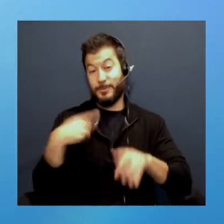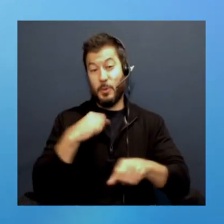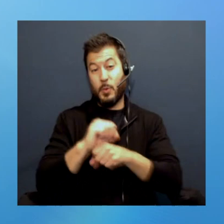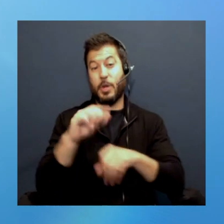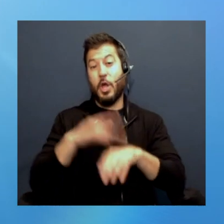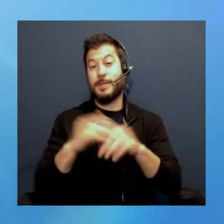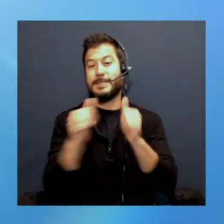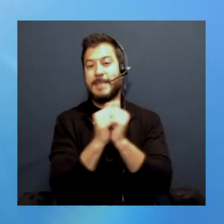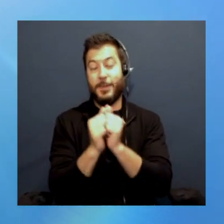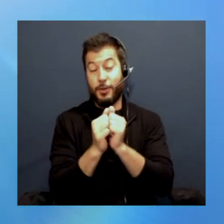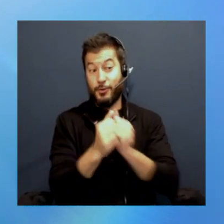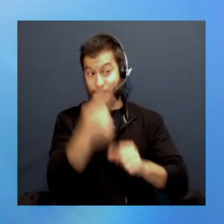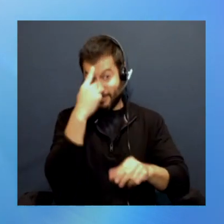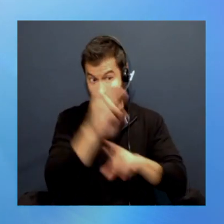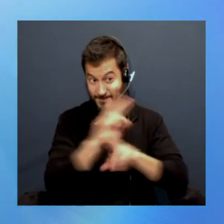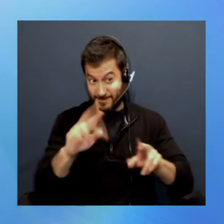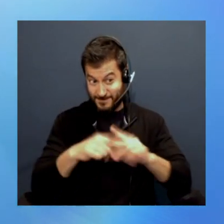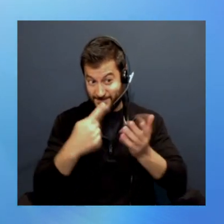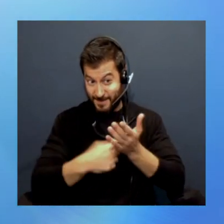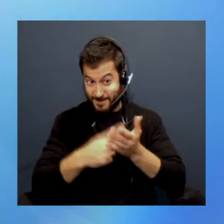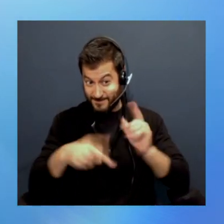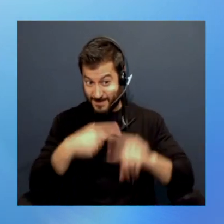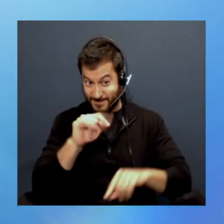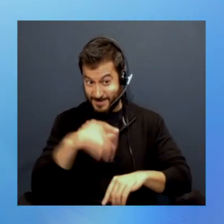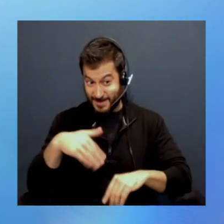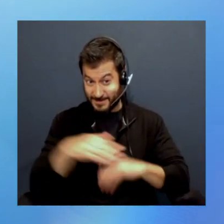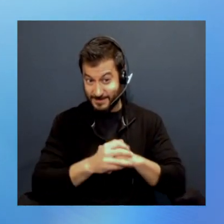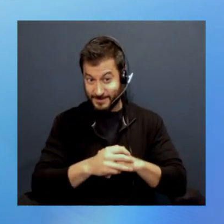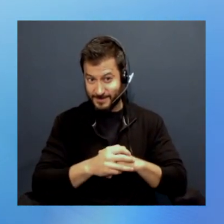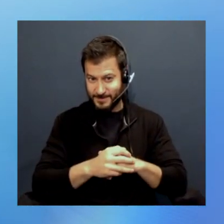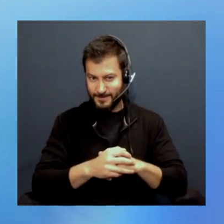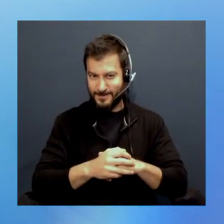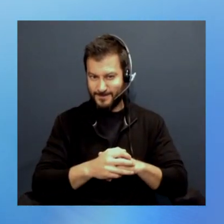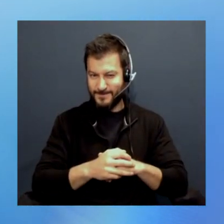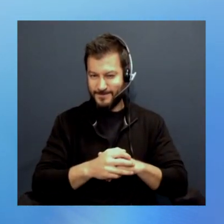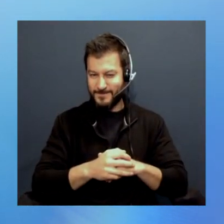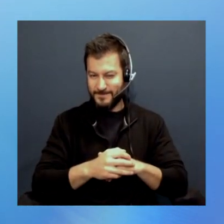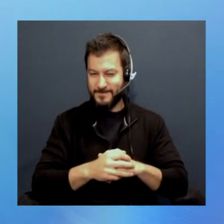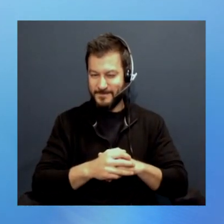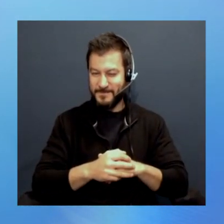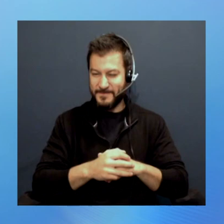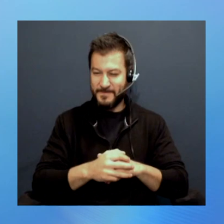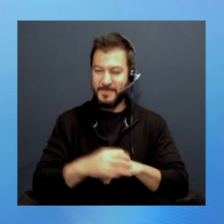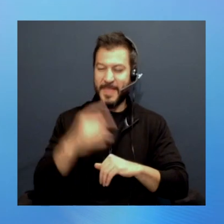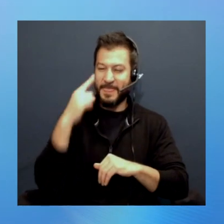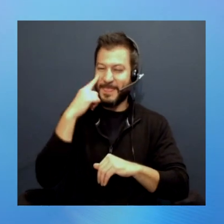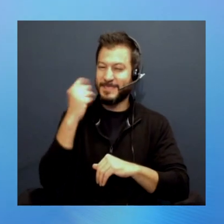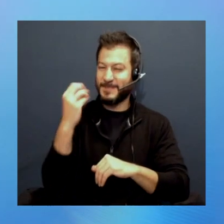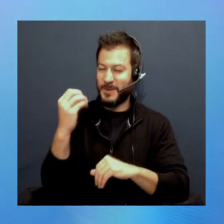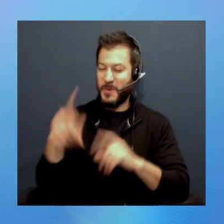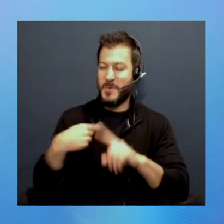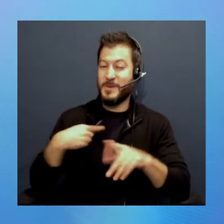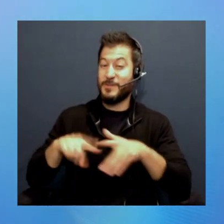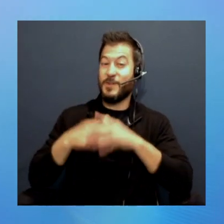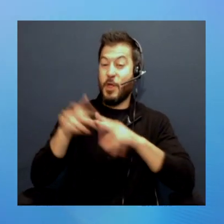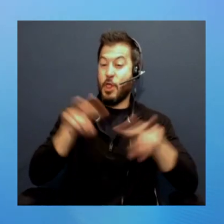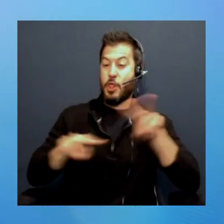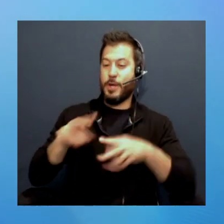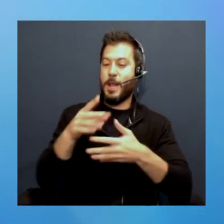Pixel Streaming that we'd be working on together. Do you think we're ready to talk about it yet? I believe so. So originally,